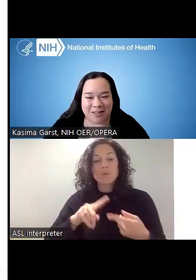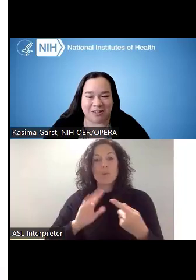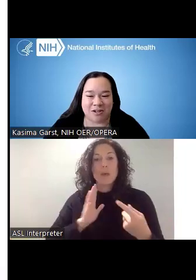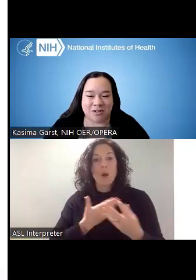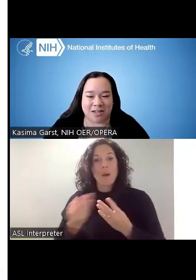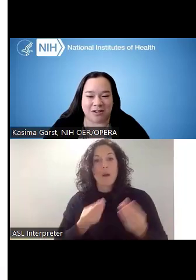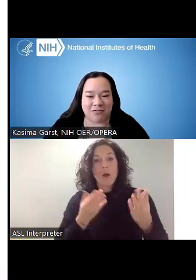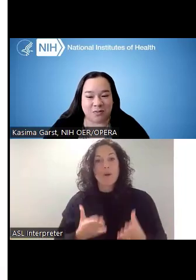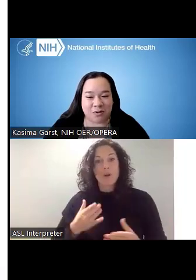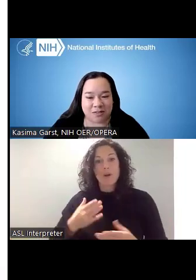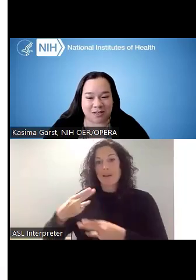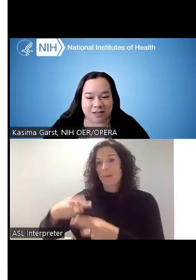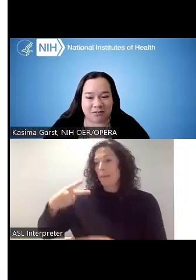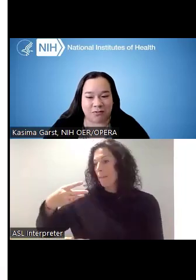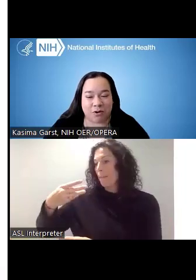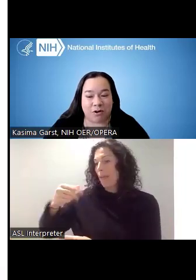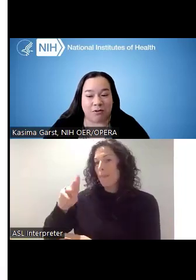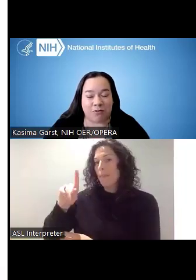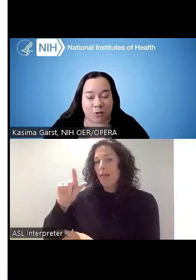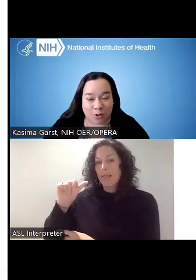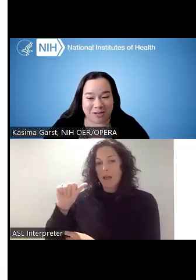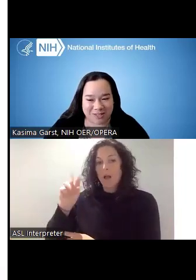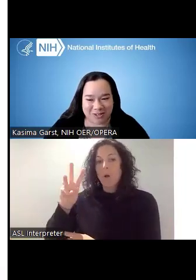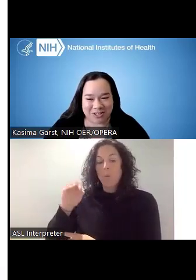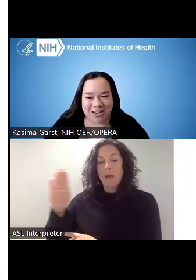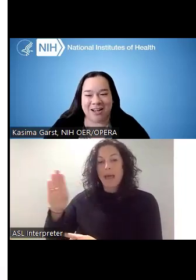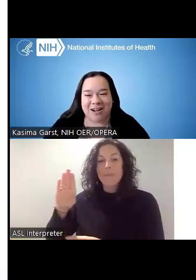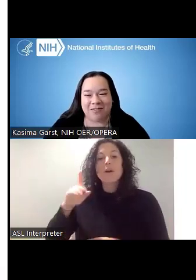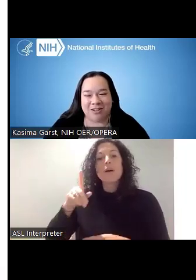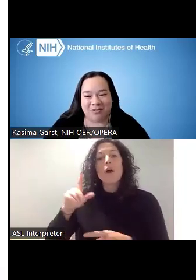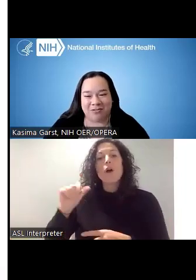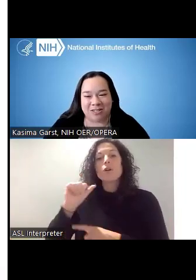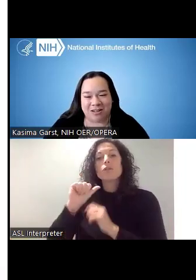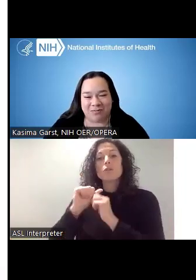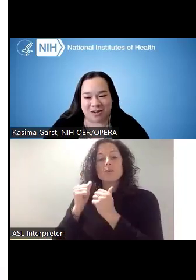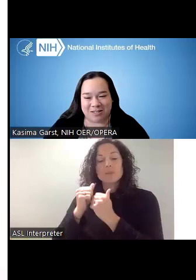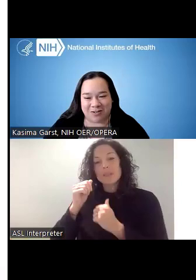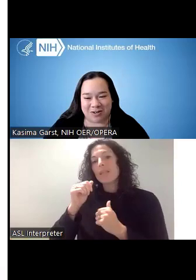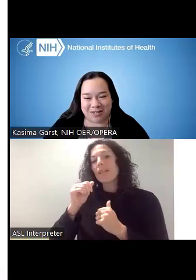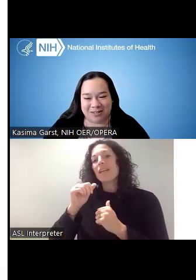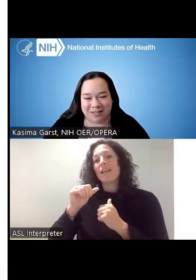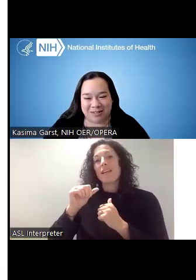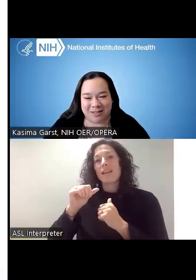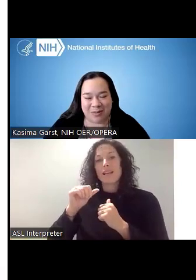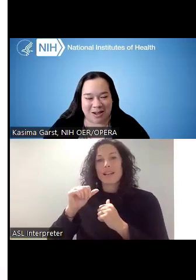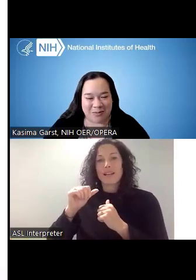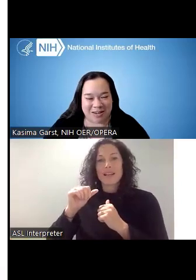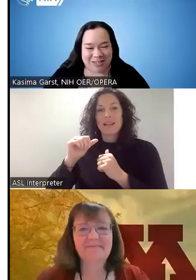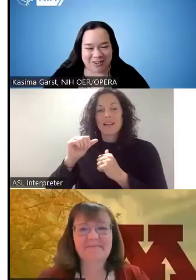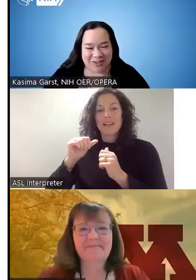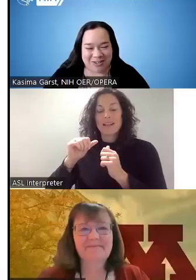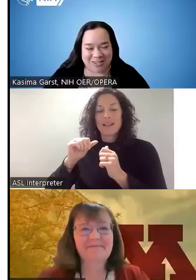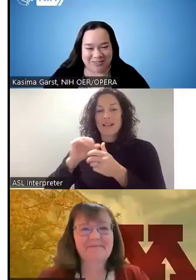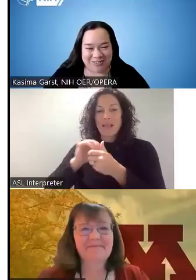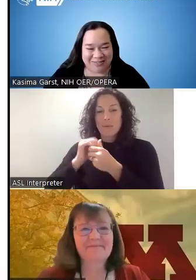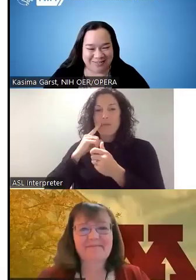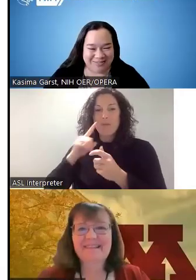the Associate Vice President for Research of the University of Minnesota. Pam, I'm going to turn it over to you.